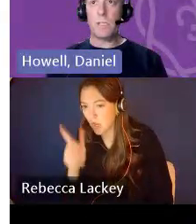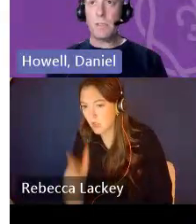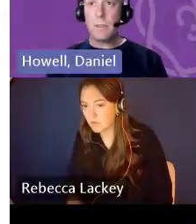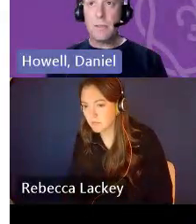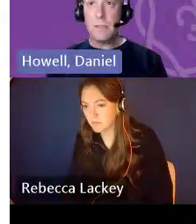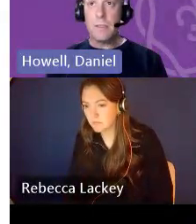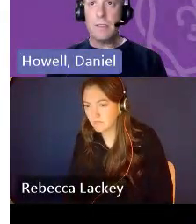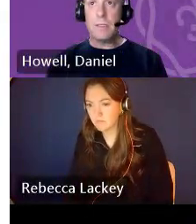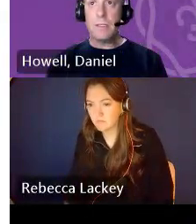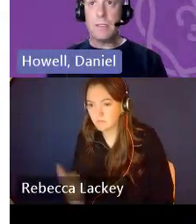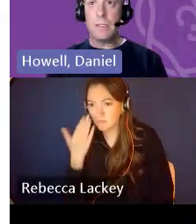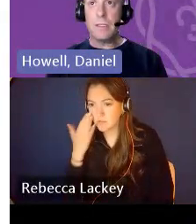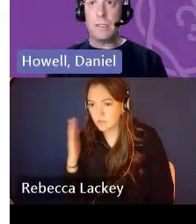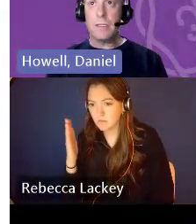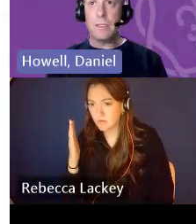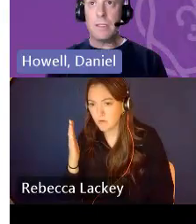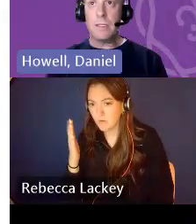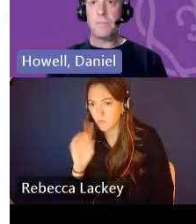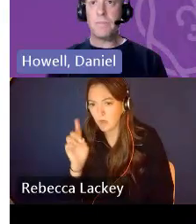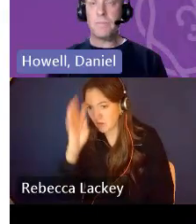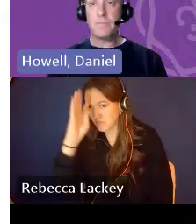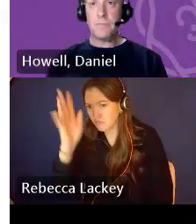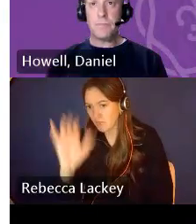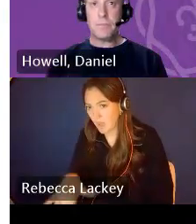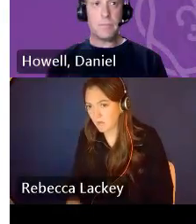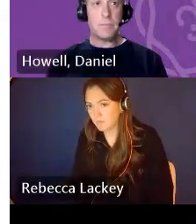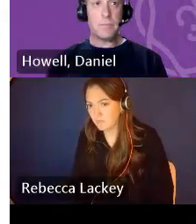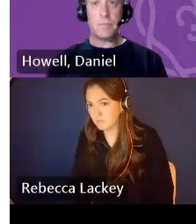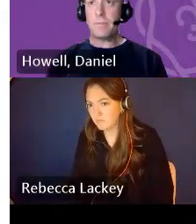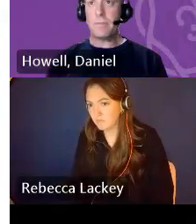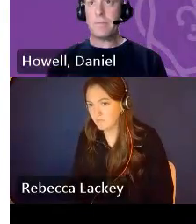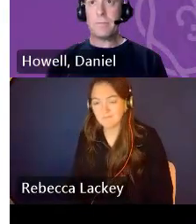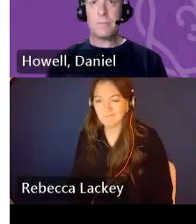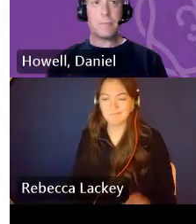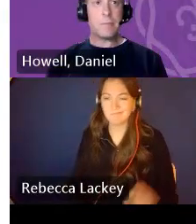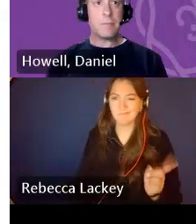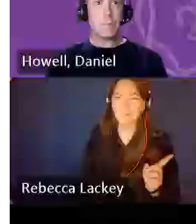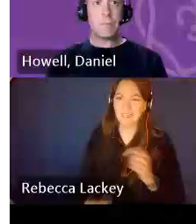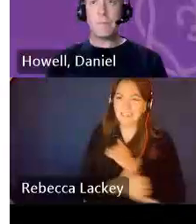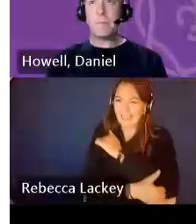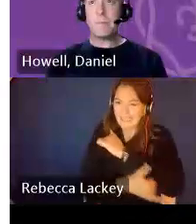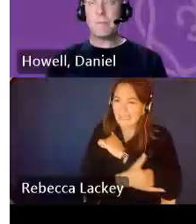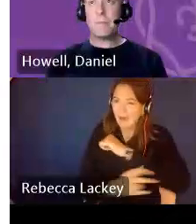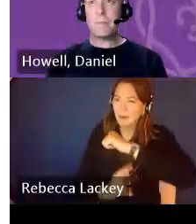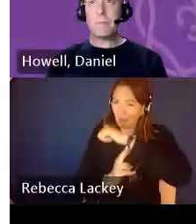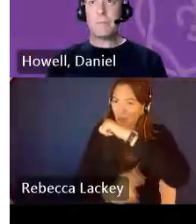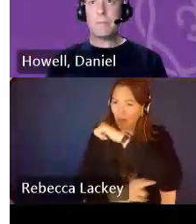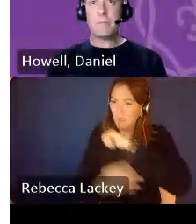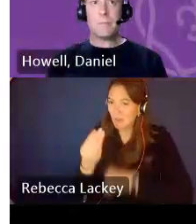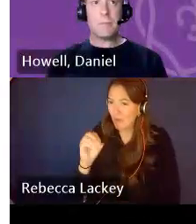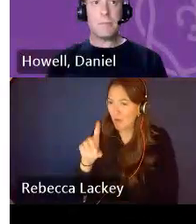sure where that that's coming from. Yeah, this is a county bridge. MDOT really we had had